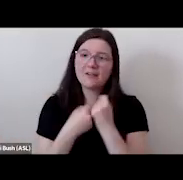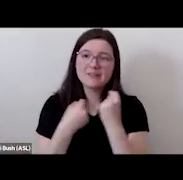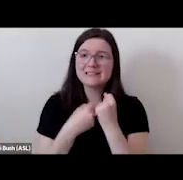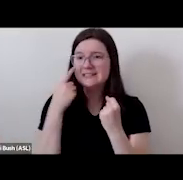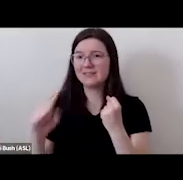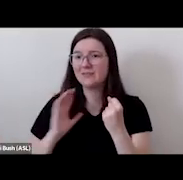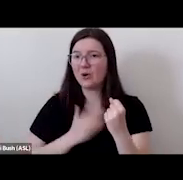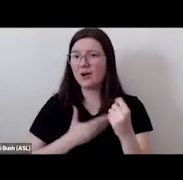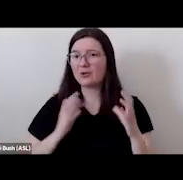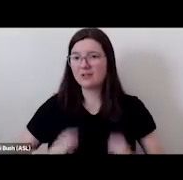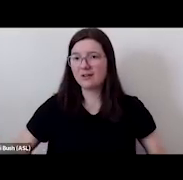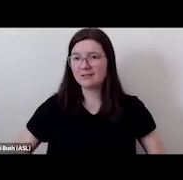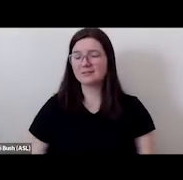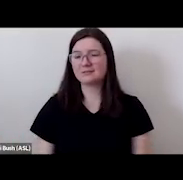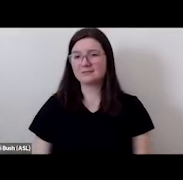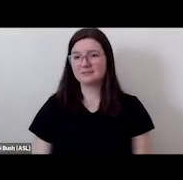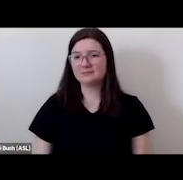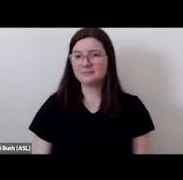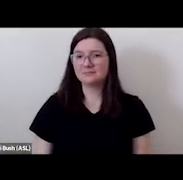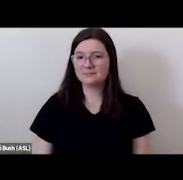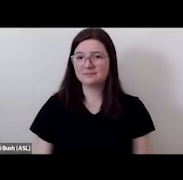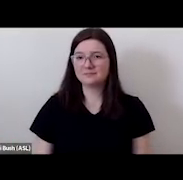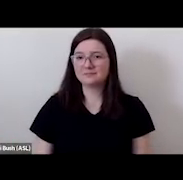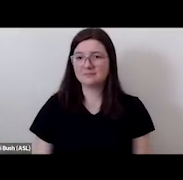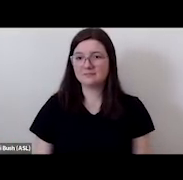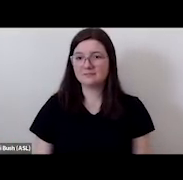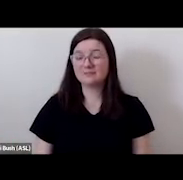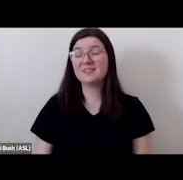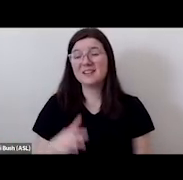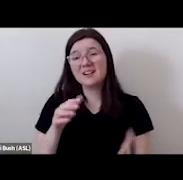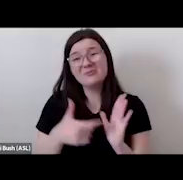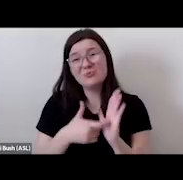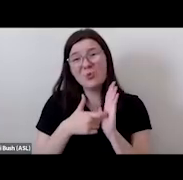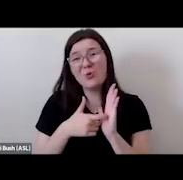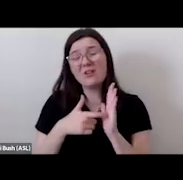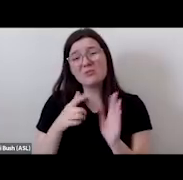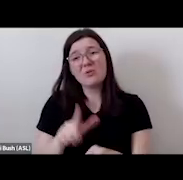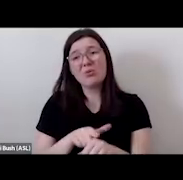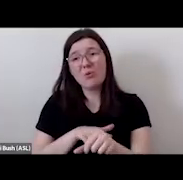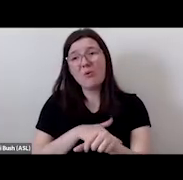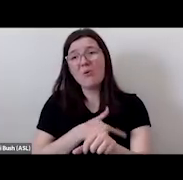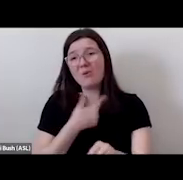and it's going to take a long time. And so a lot of patience in there as well.